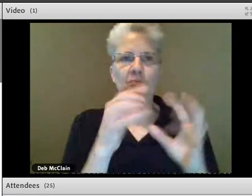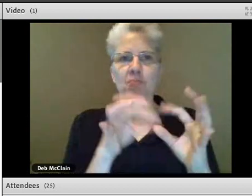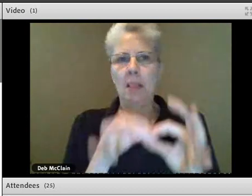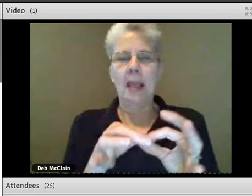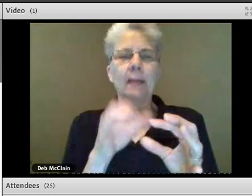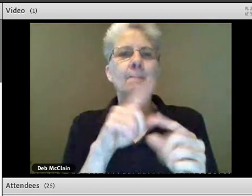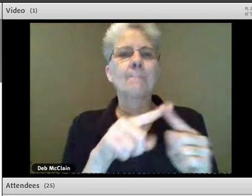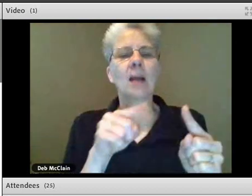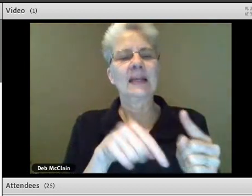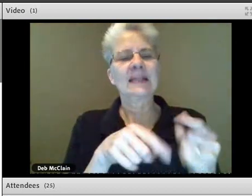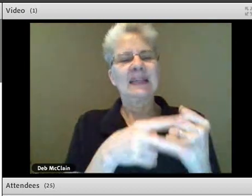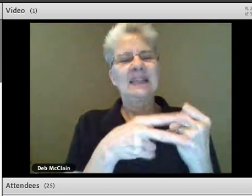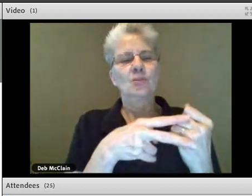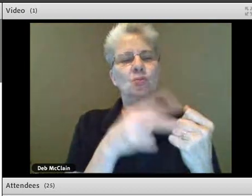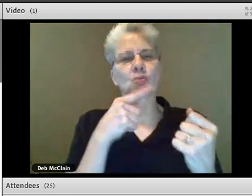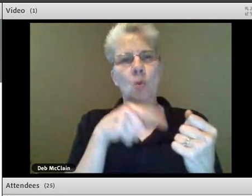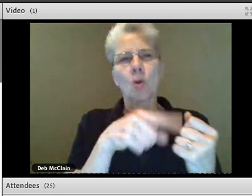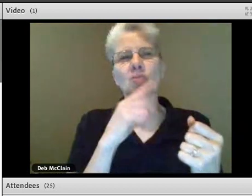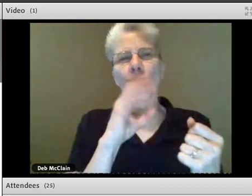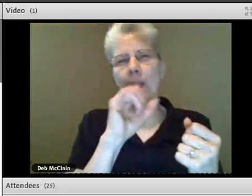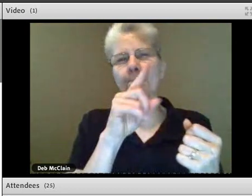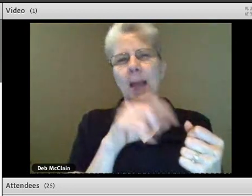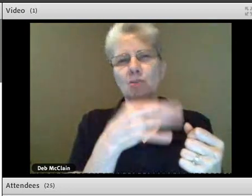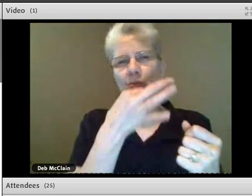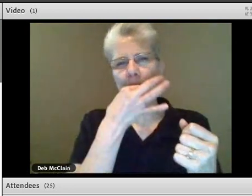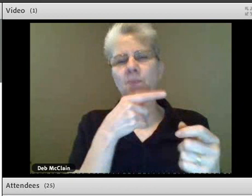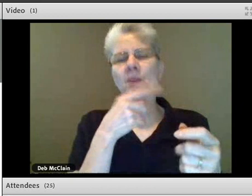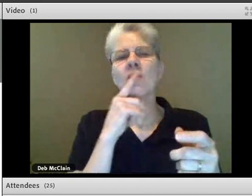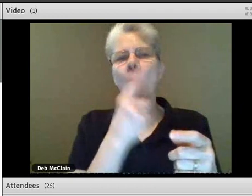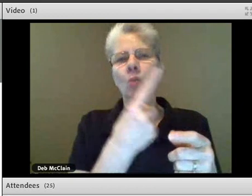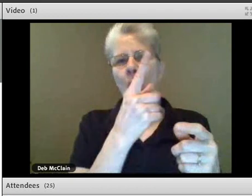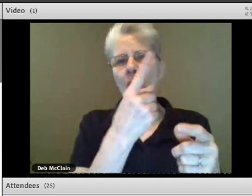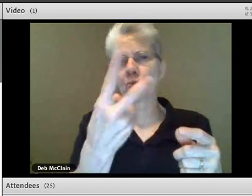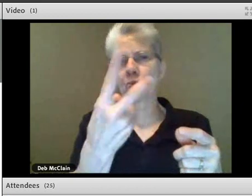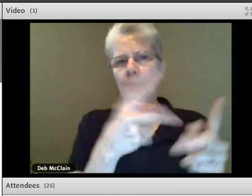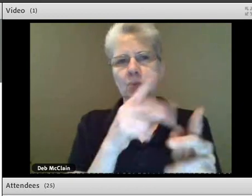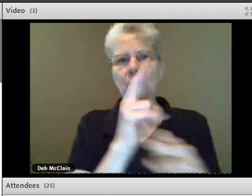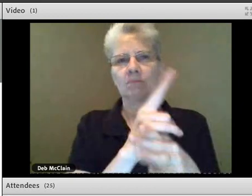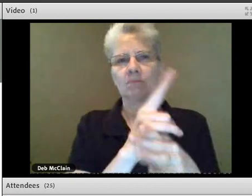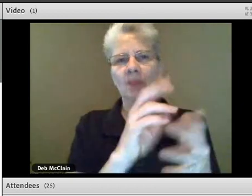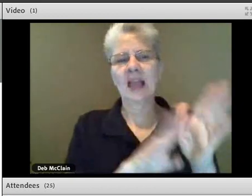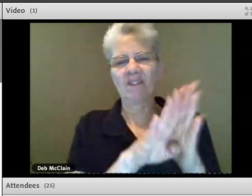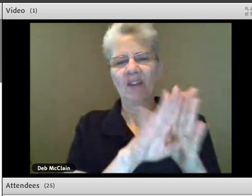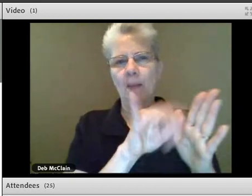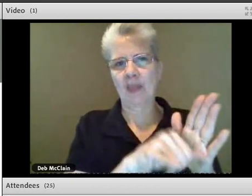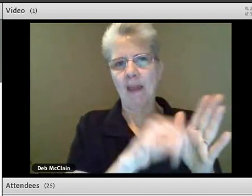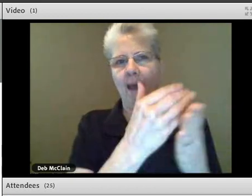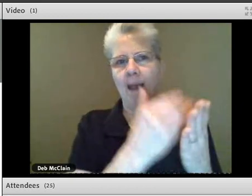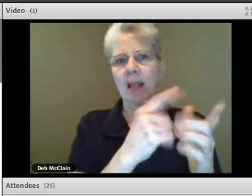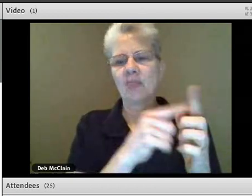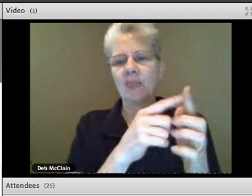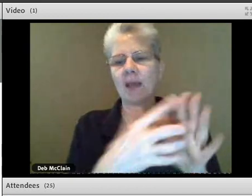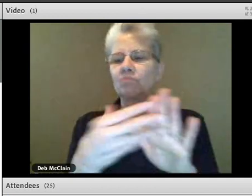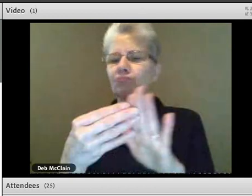so that's where course clone and copy come in. It takes an existing course, and you build into a new course, and then they can actually update your due dates